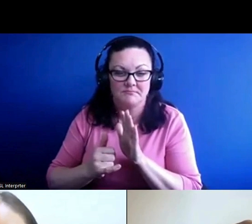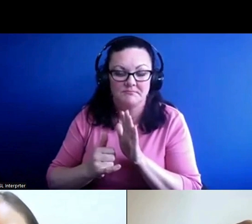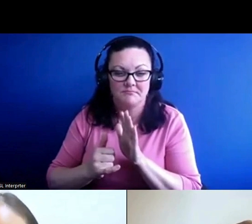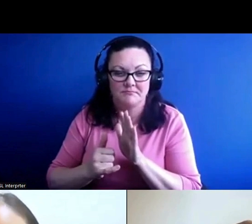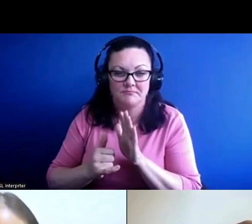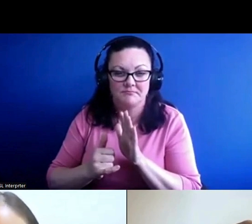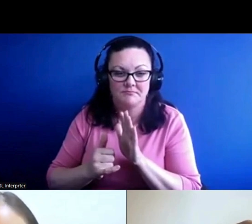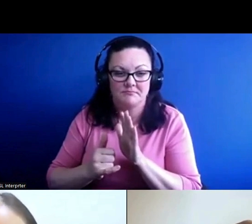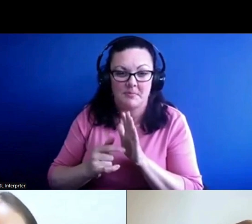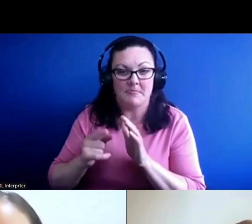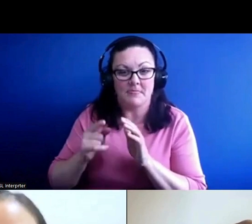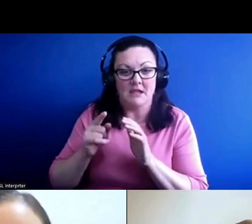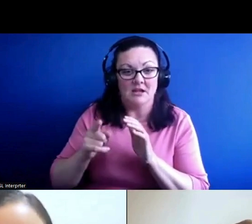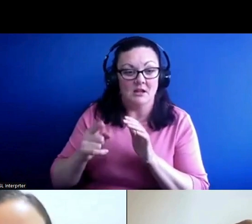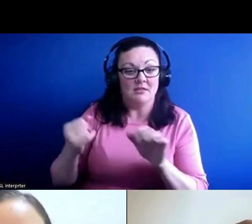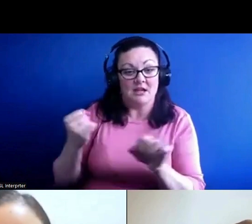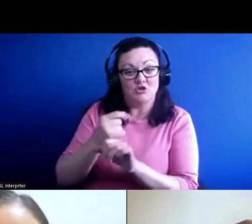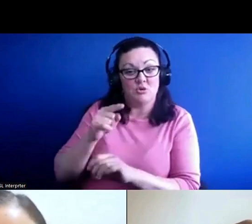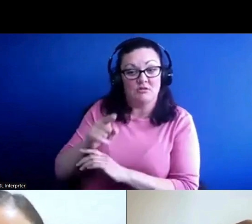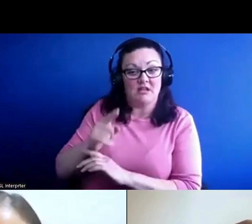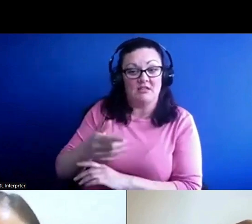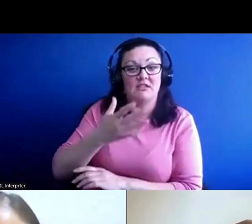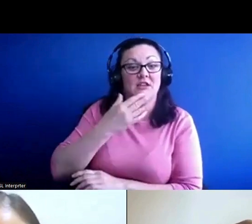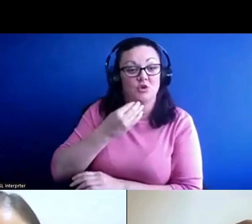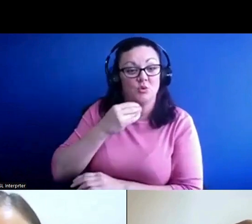They do that and they use that in the submission of their